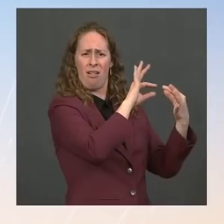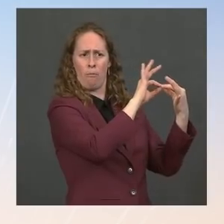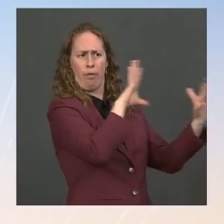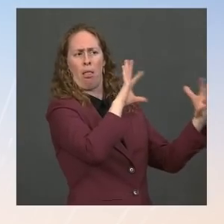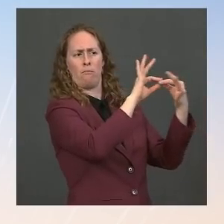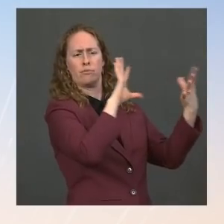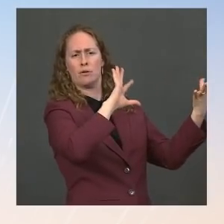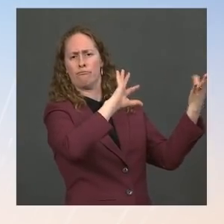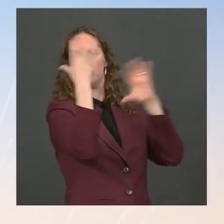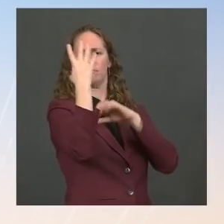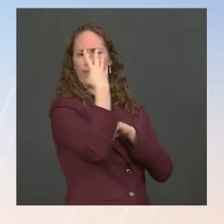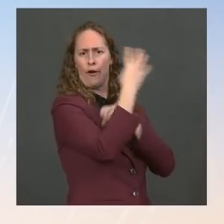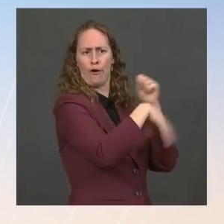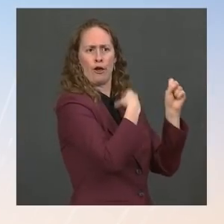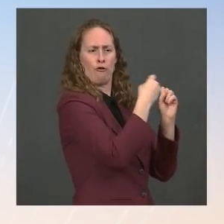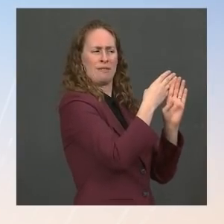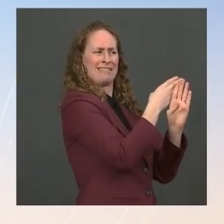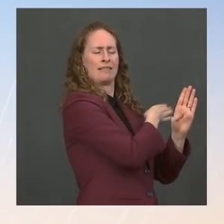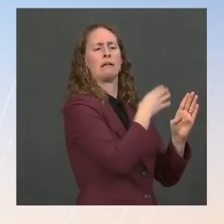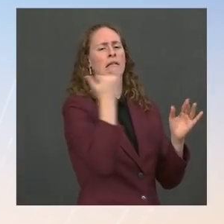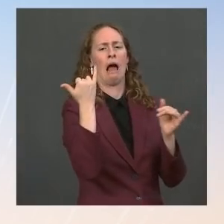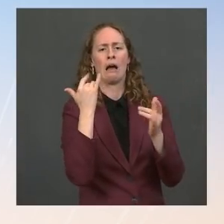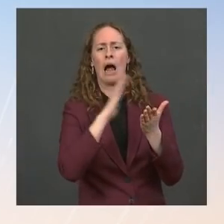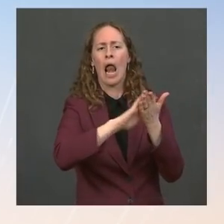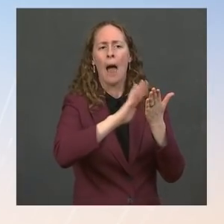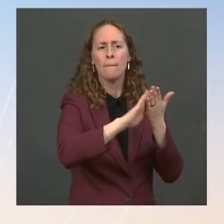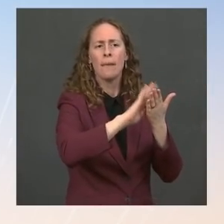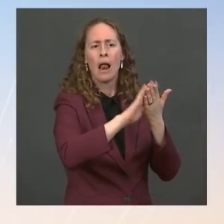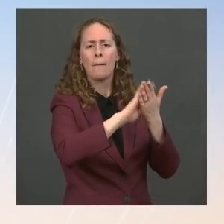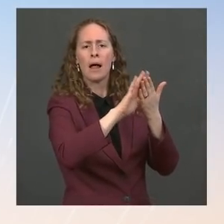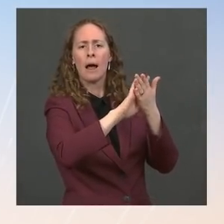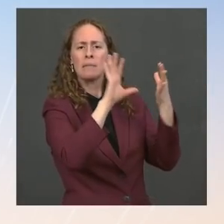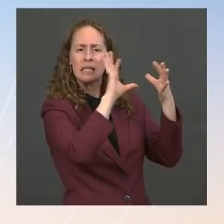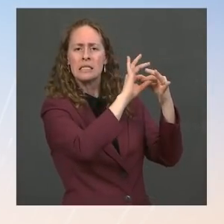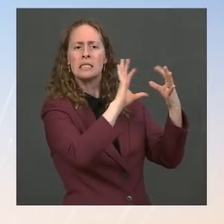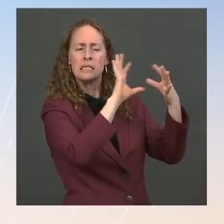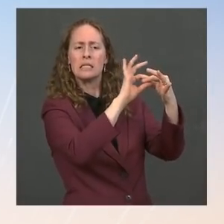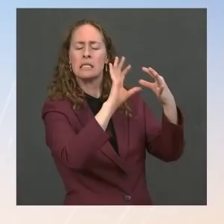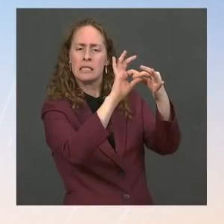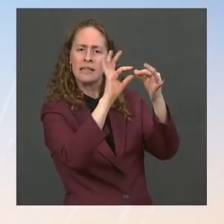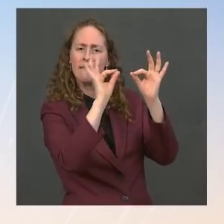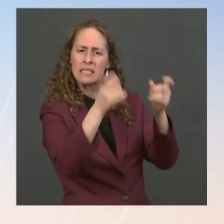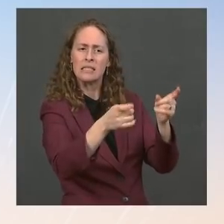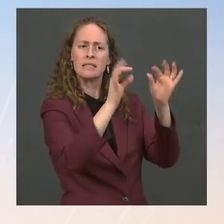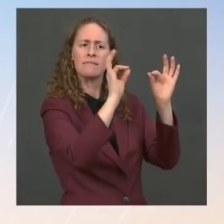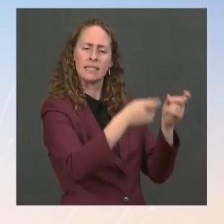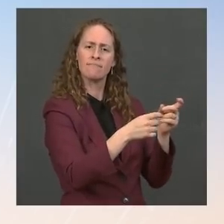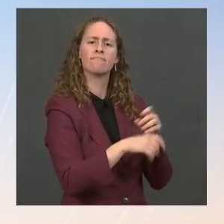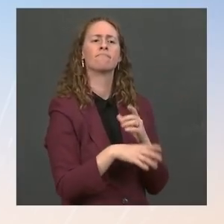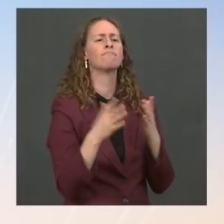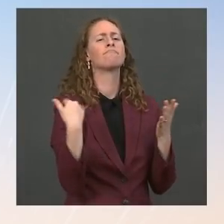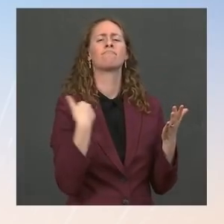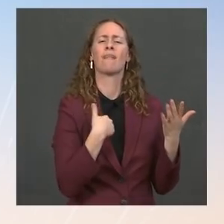And his view, as I've conveyed over the course of the early part of the briefing, is that that doesn't mean that the bar is we will always agree